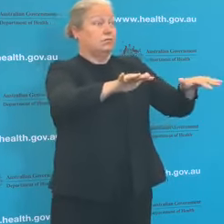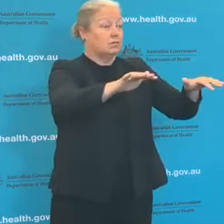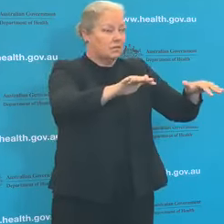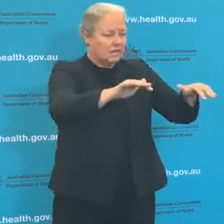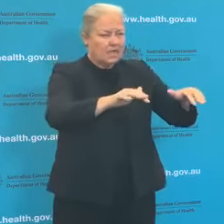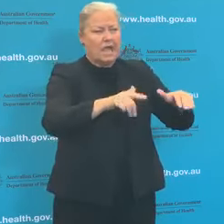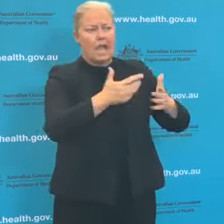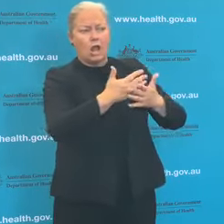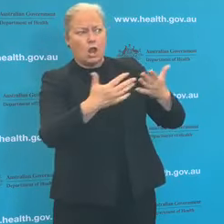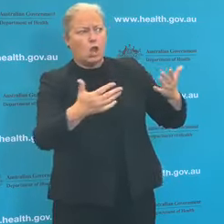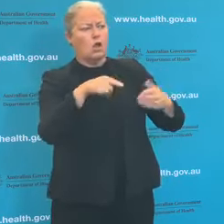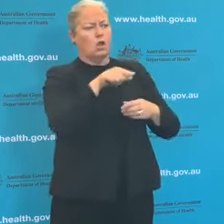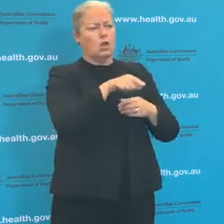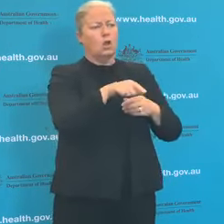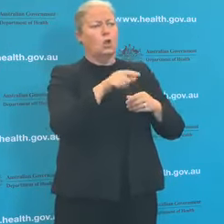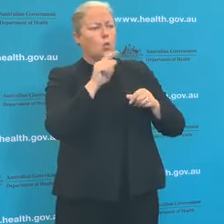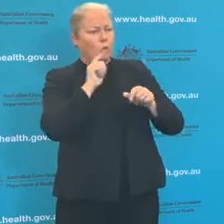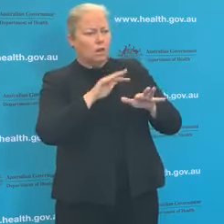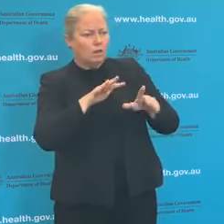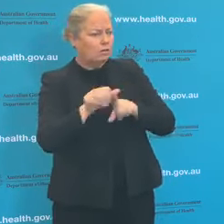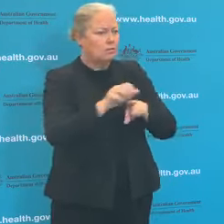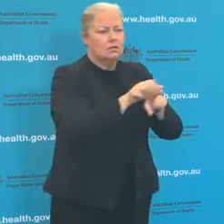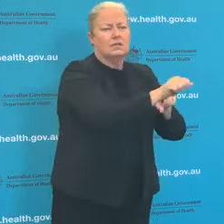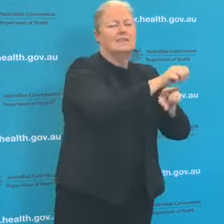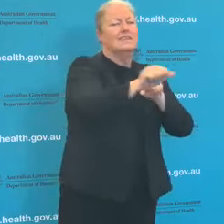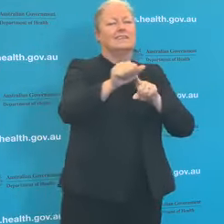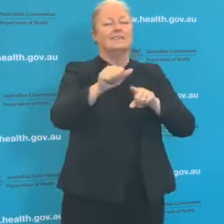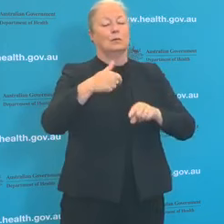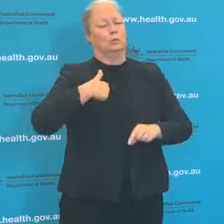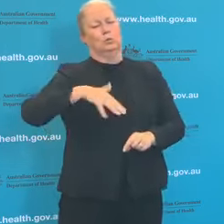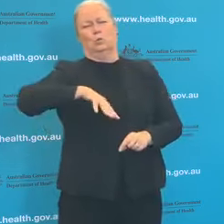take you to get to very large numbers. We don't want to ever be in that situation.